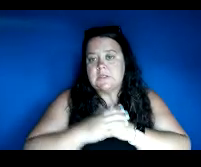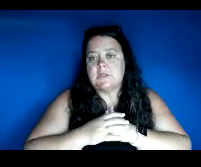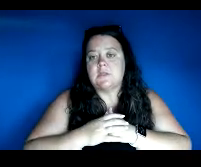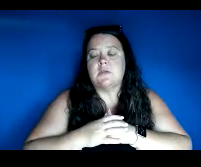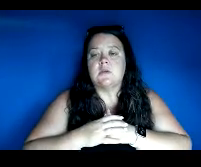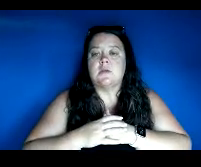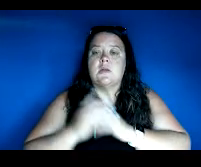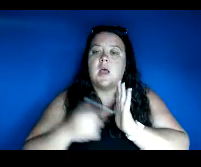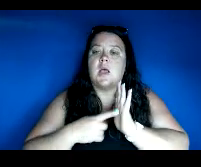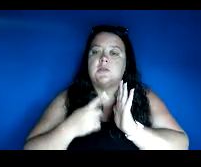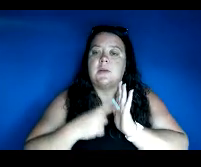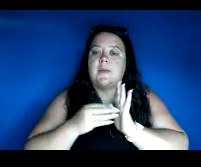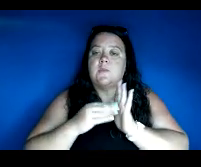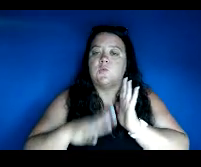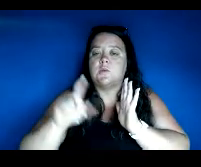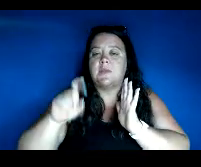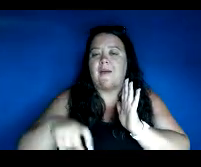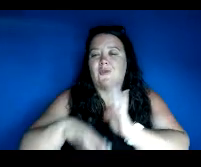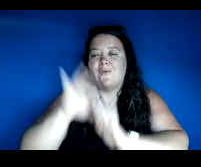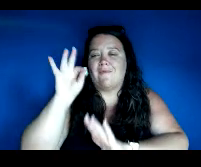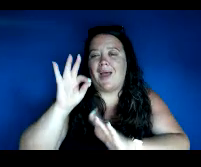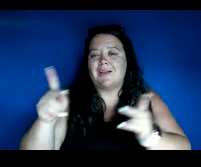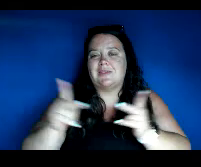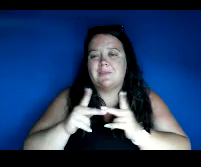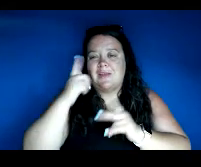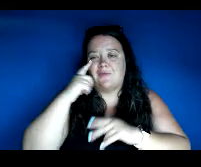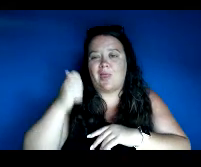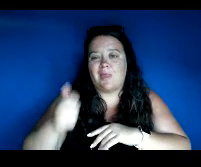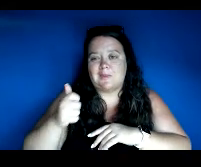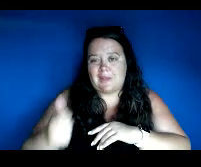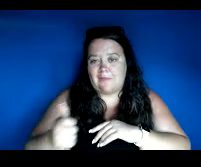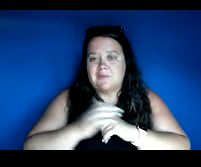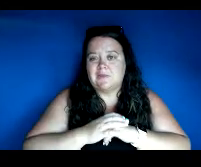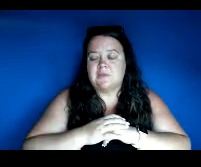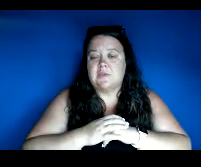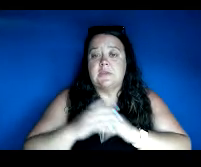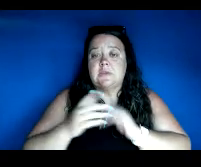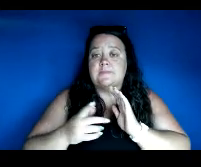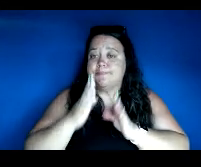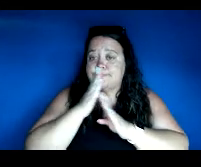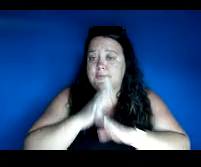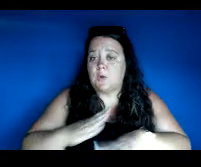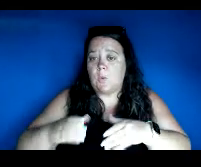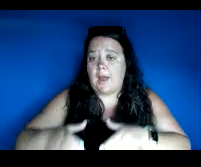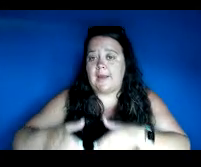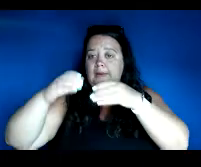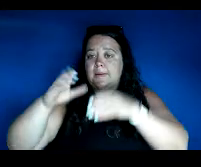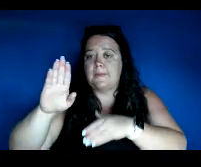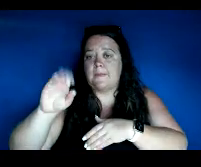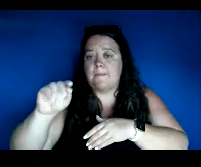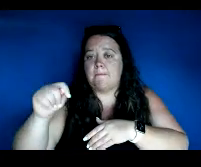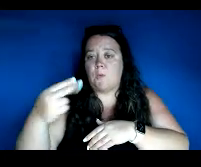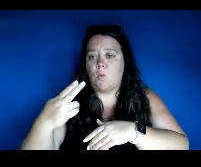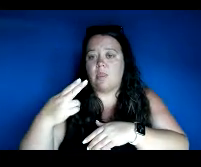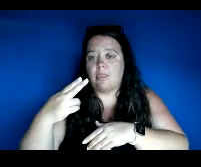sort of have to kind of find those spaces for themselves. There are some quiet booths around campus in the library, I think there's one at the Career Center,